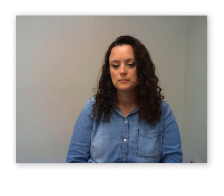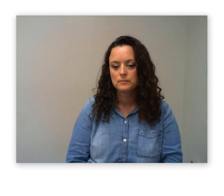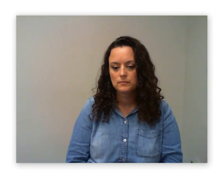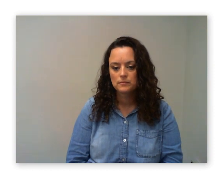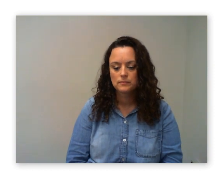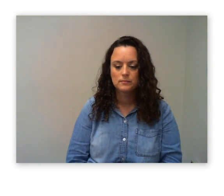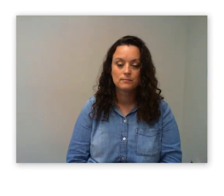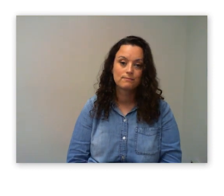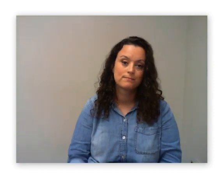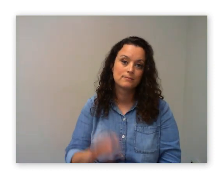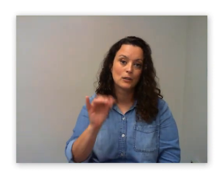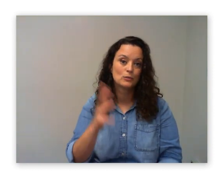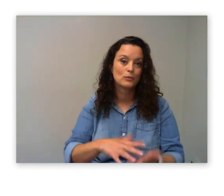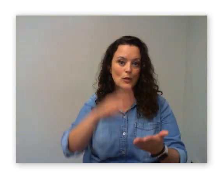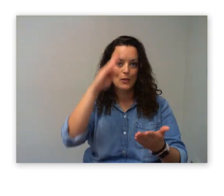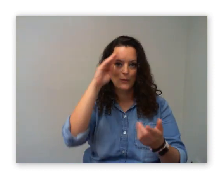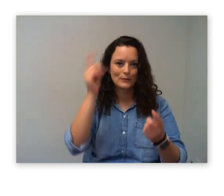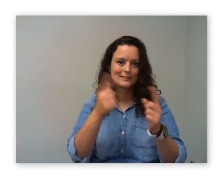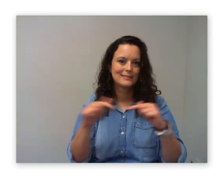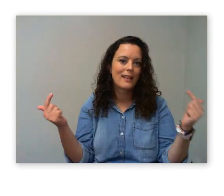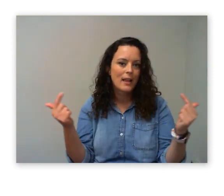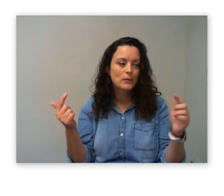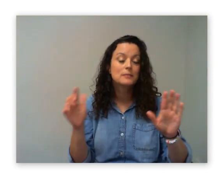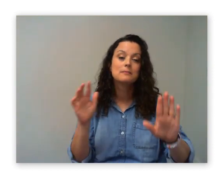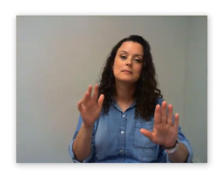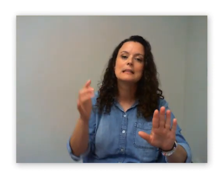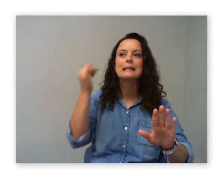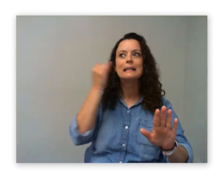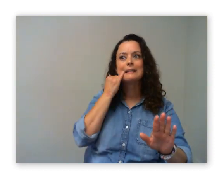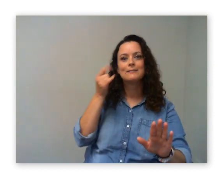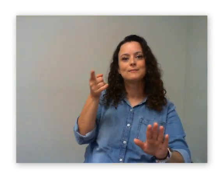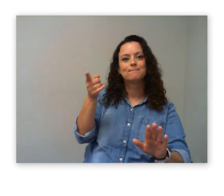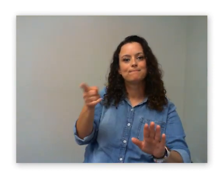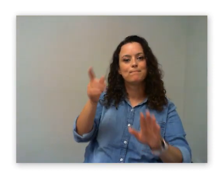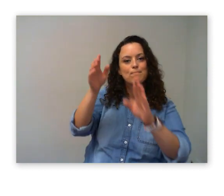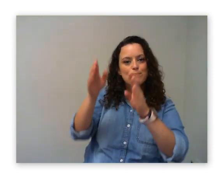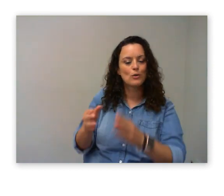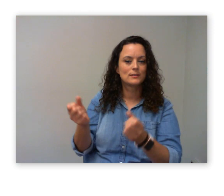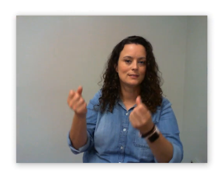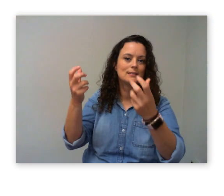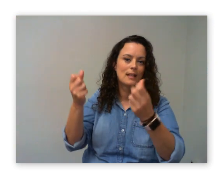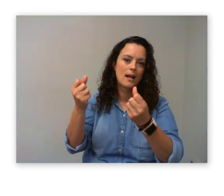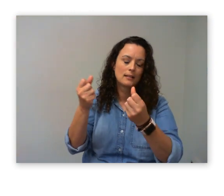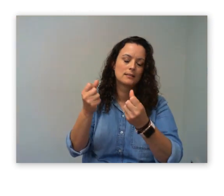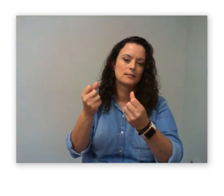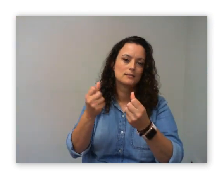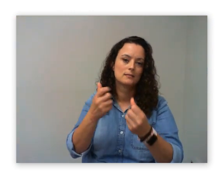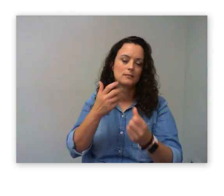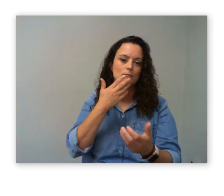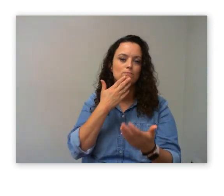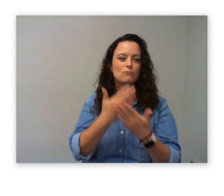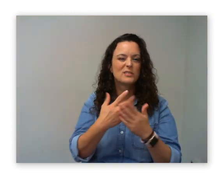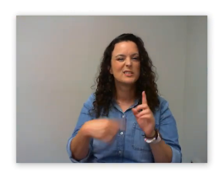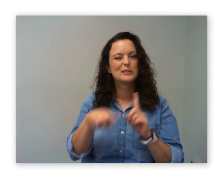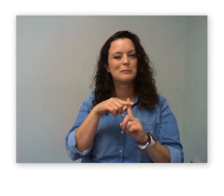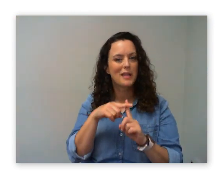learning sign language is always if the person uses sign language is always a great plus um it